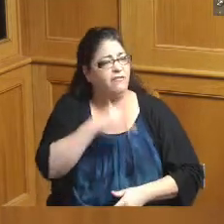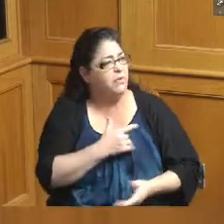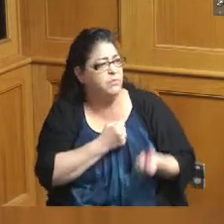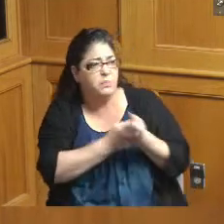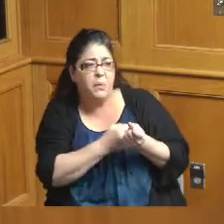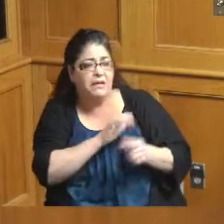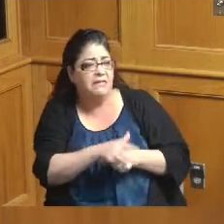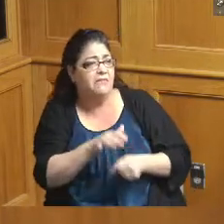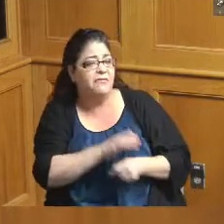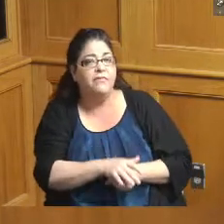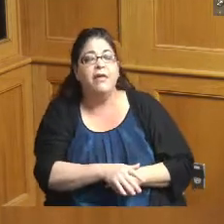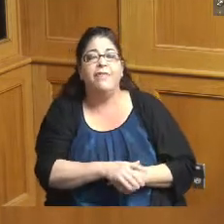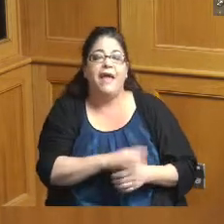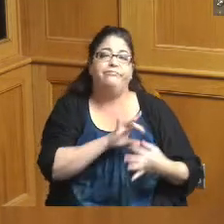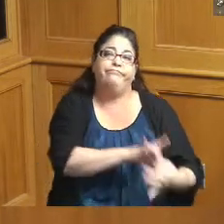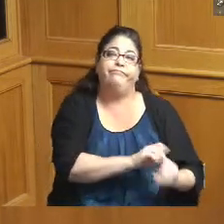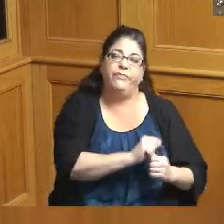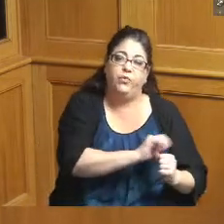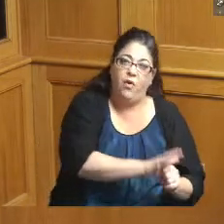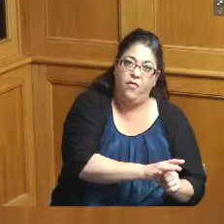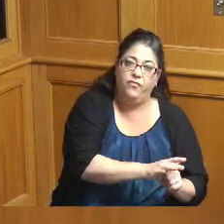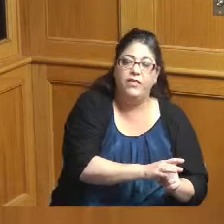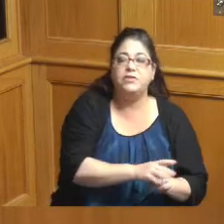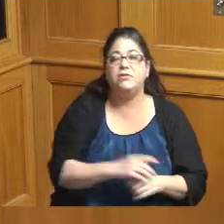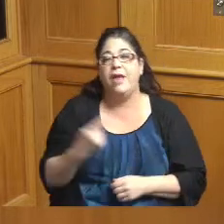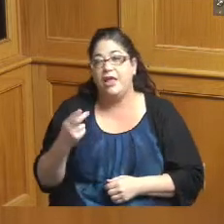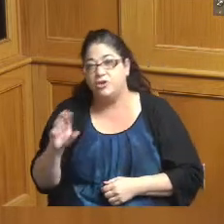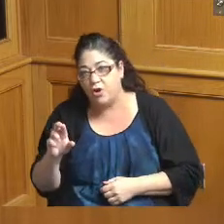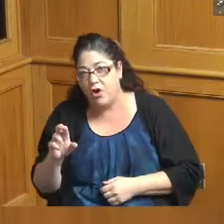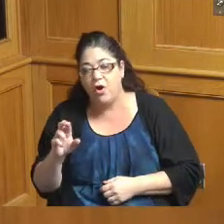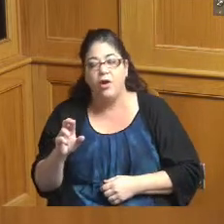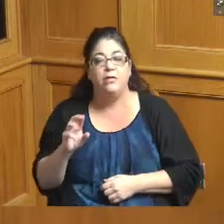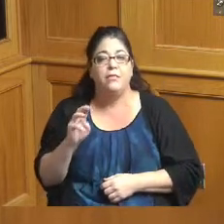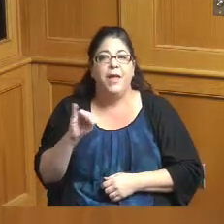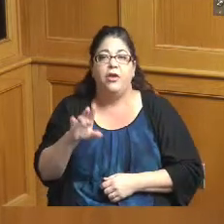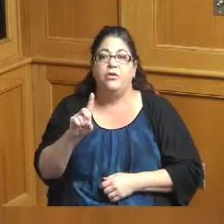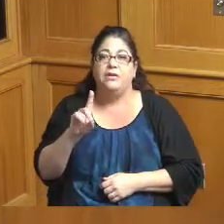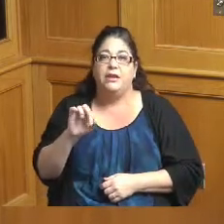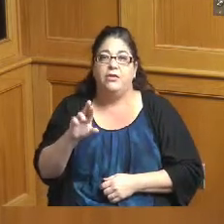what we're working on with HR Ed demerit and our team at JFS and Andrea Brooks who is also working